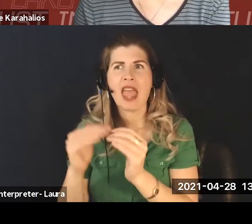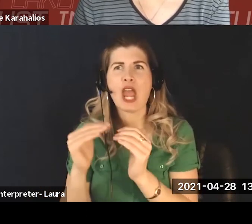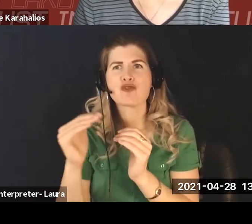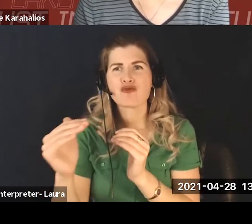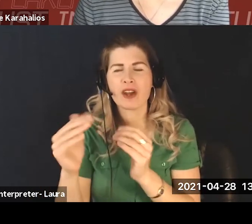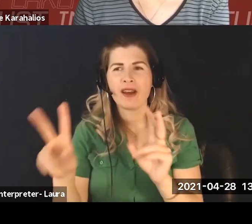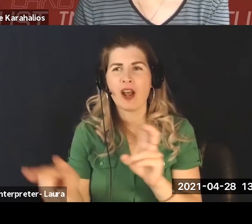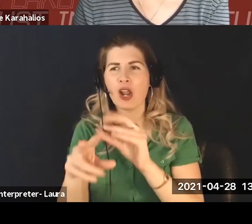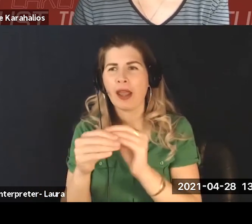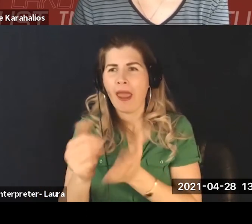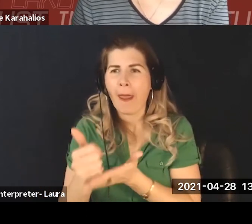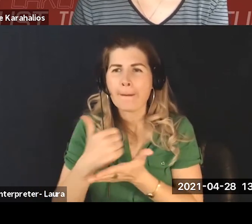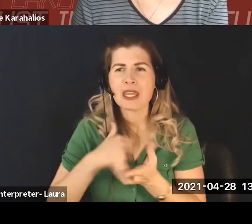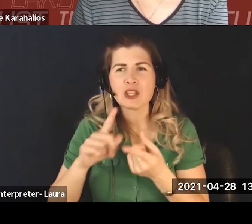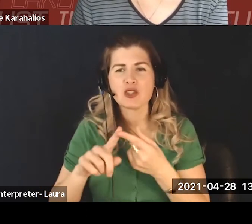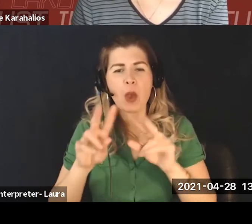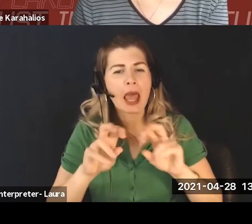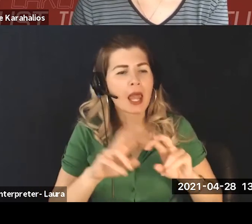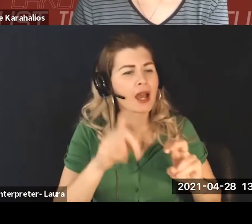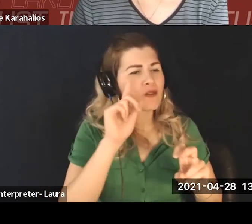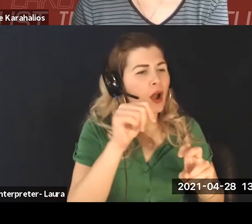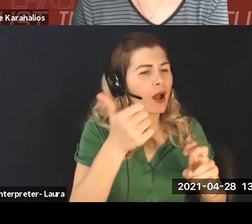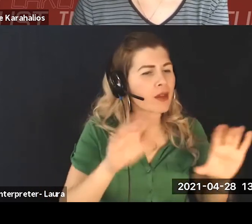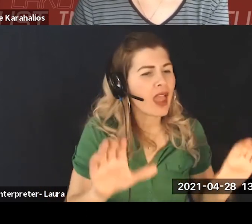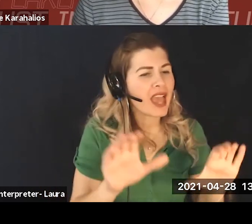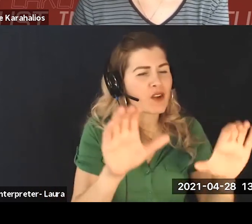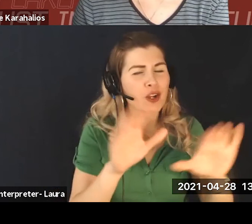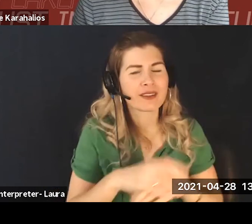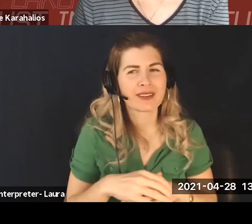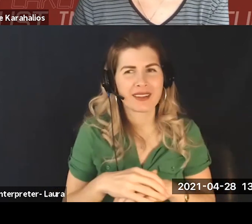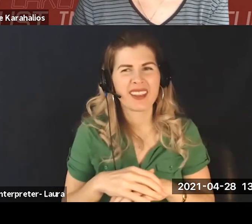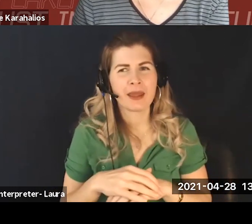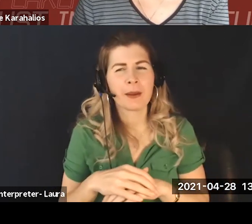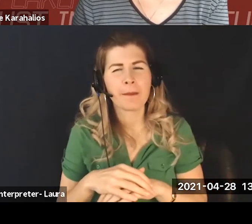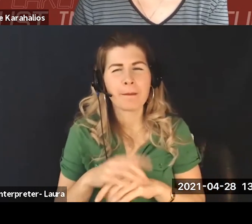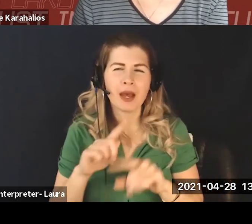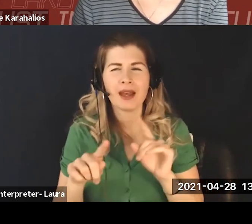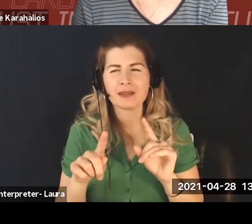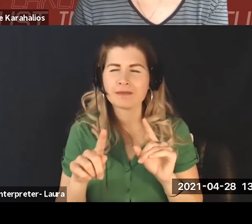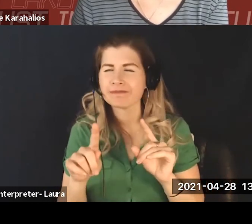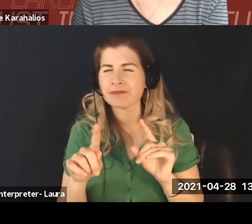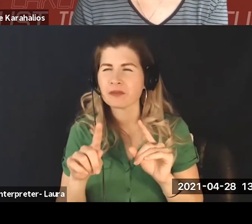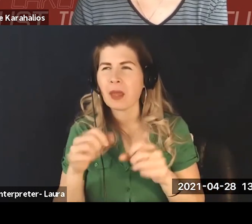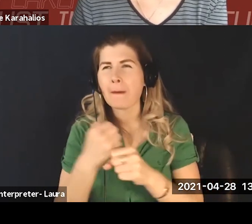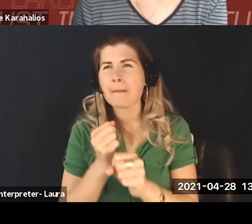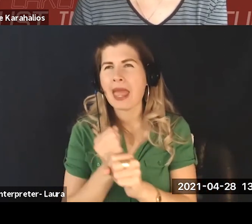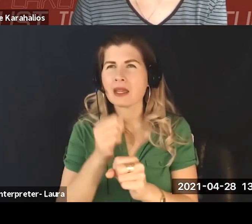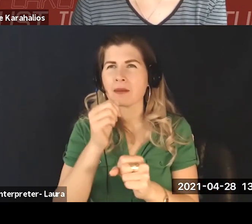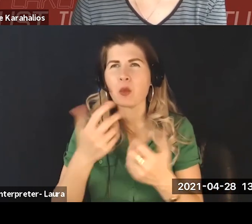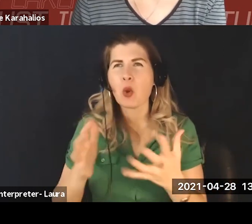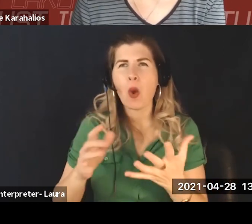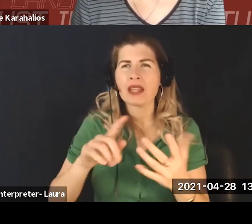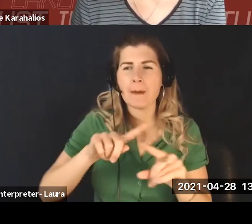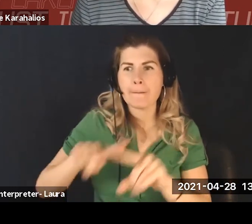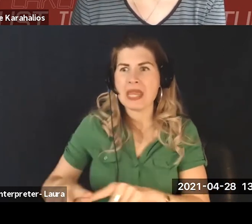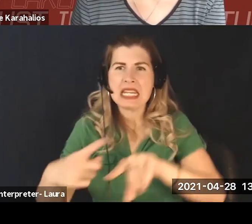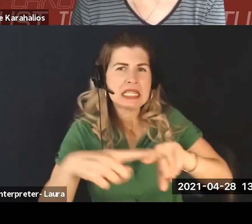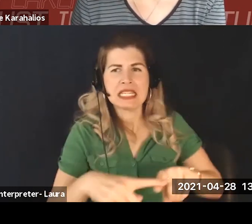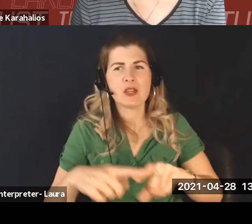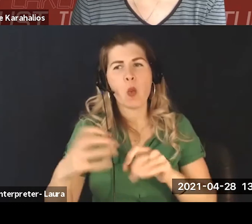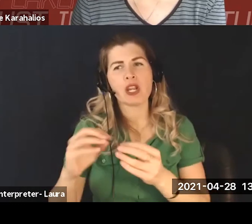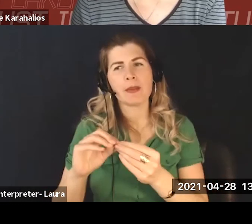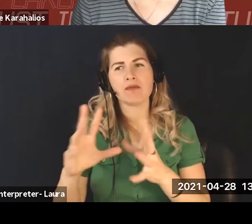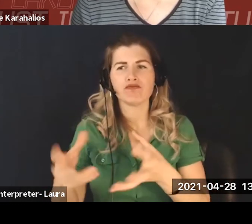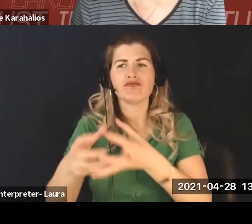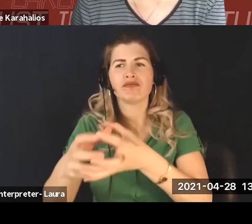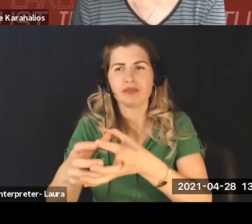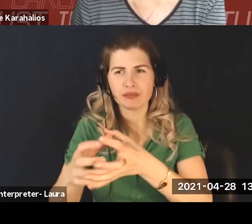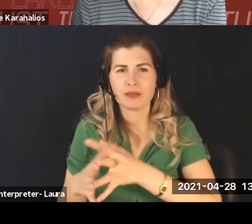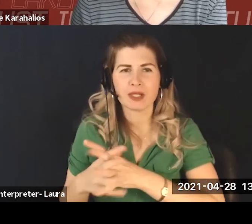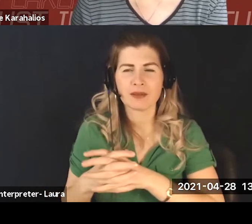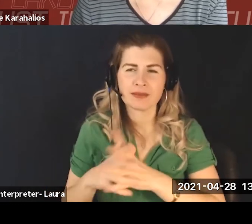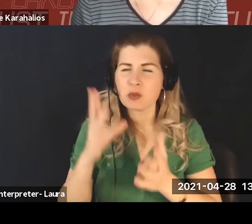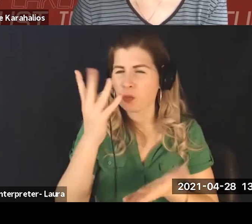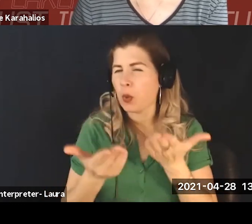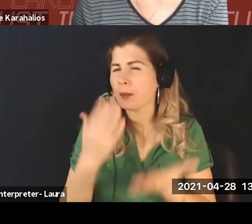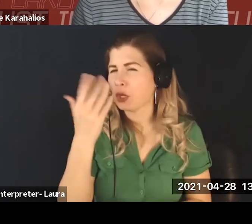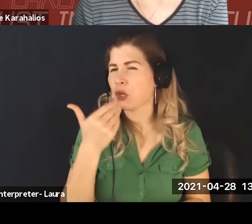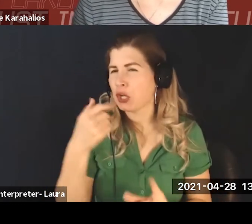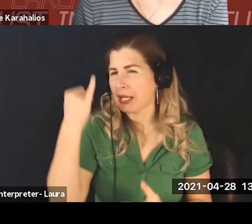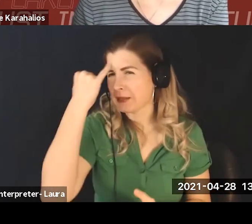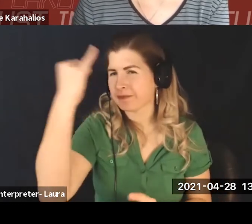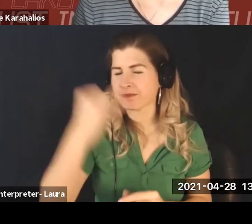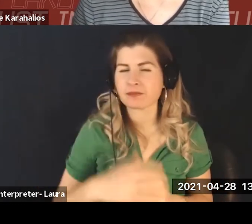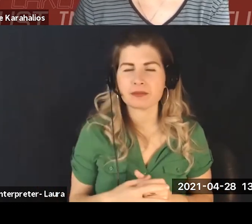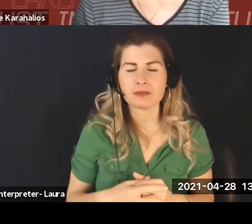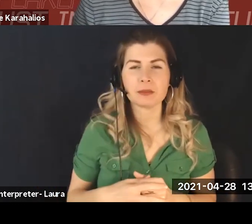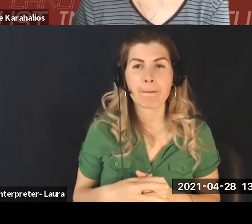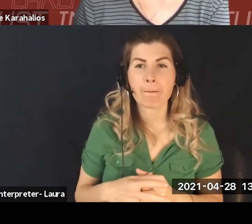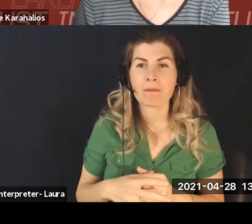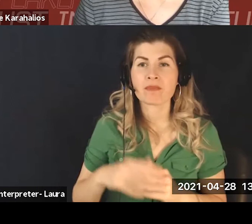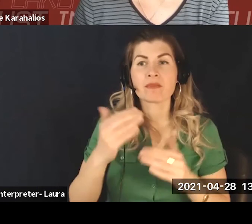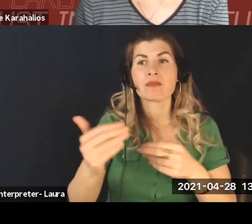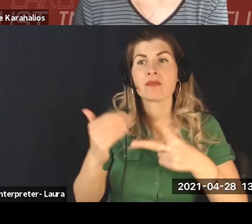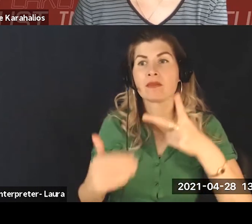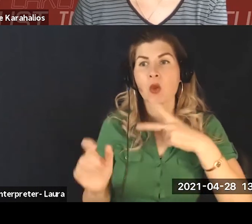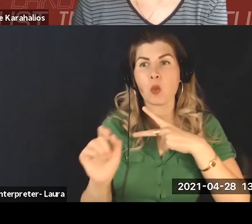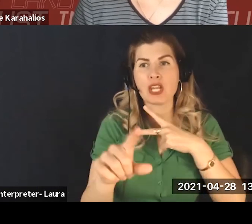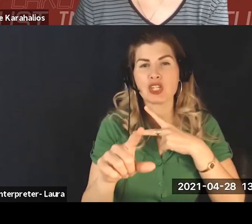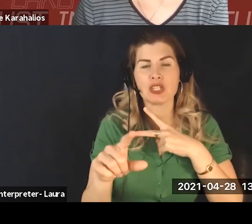has this like surplus of like helping you analyze something that's important for that other effort, but making them loosely coupled rather than a dependency between the two is probably good.